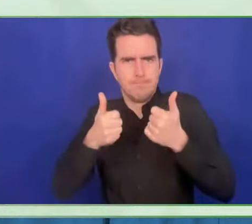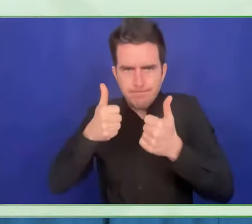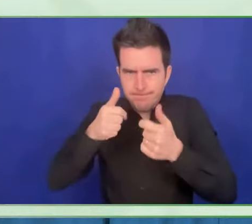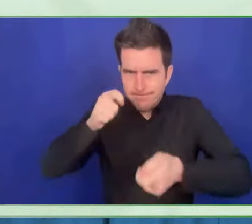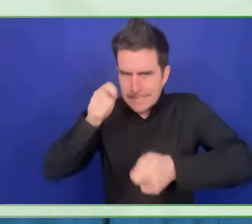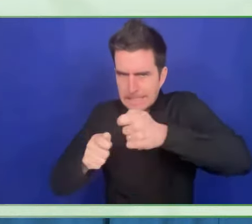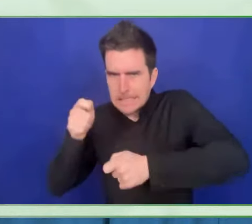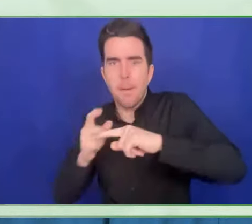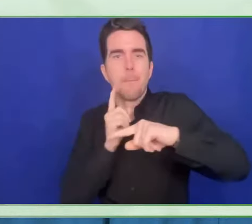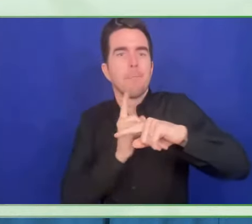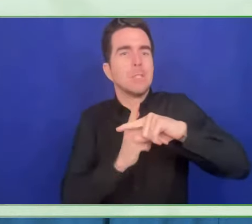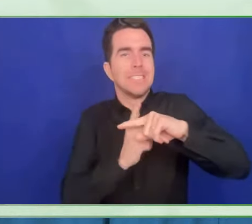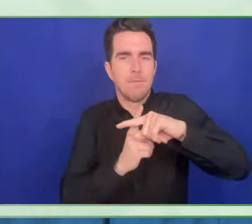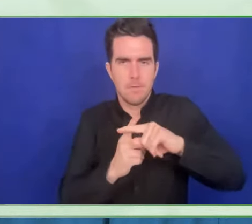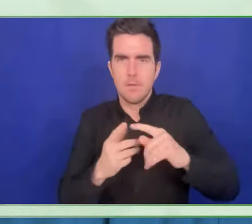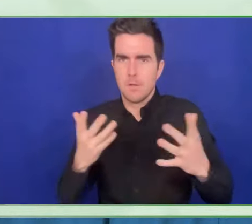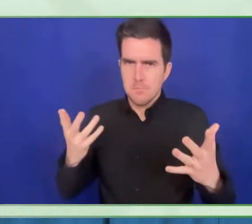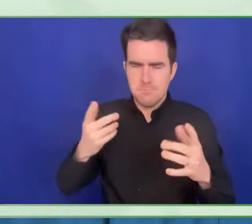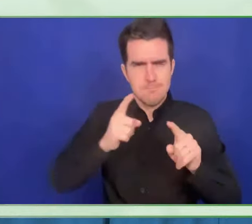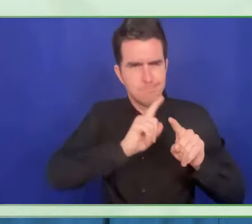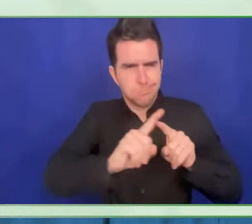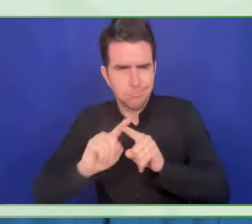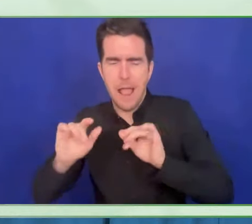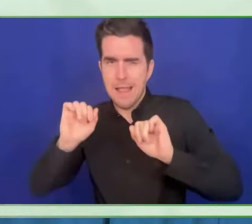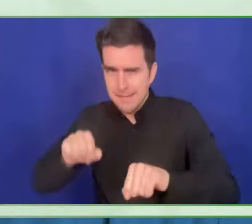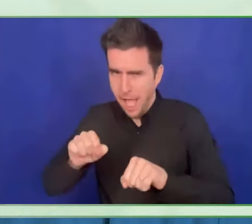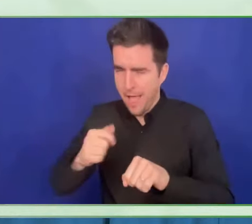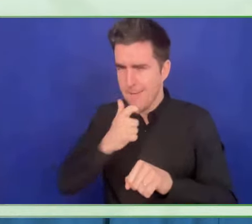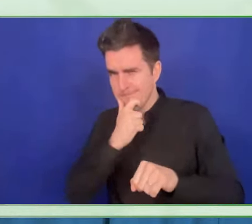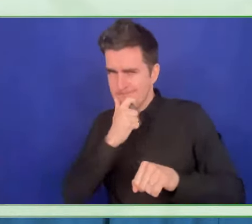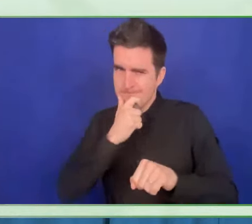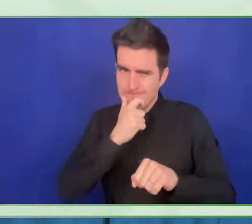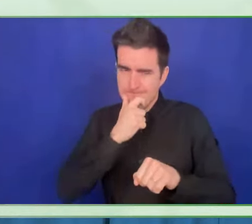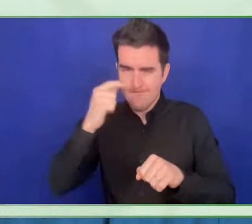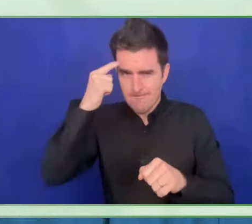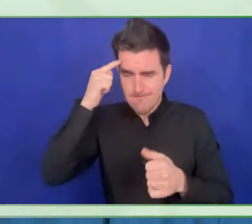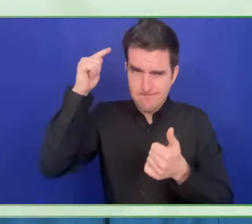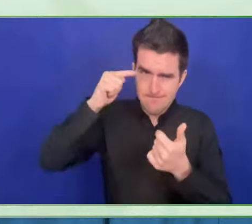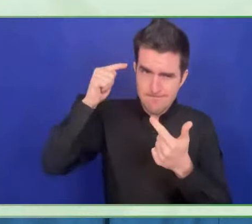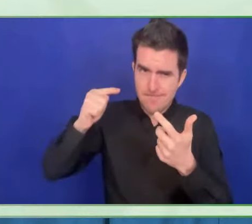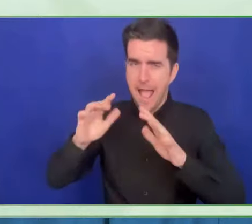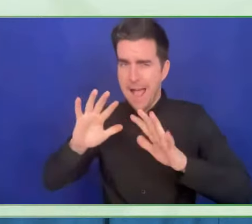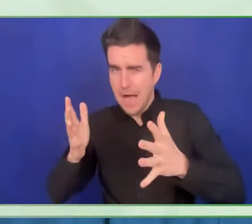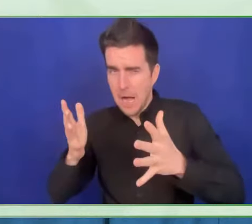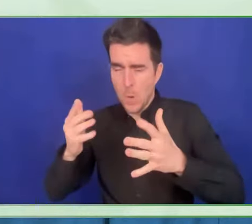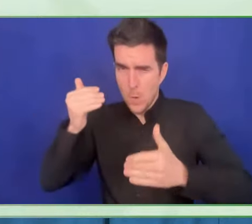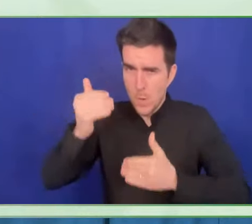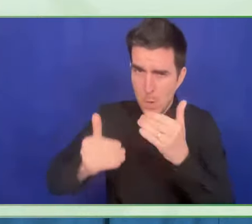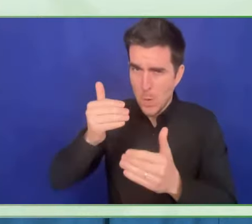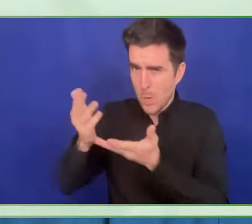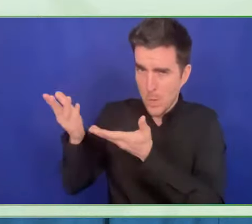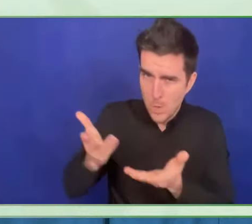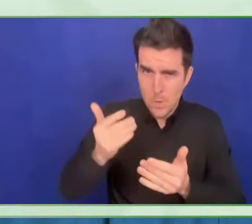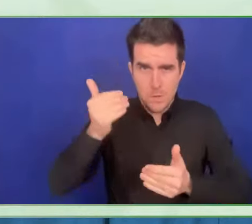minute and it is about supporting member states, supporting the